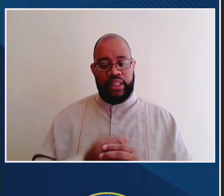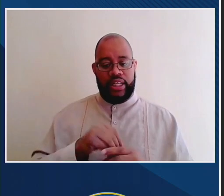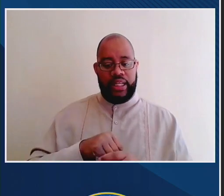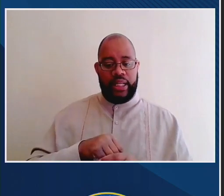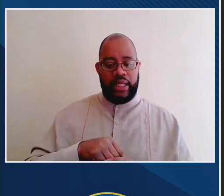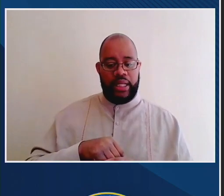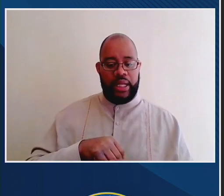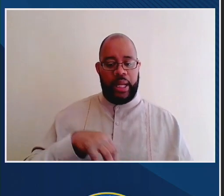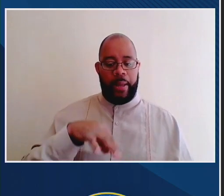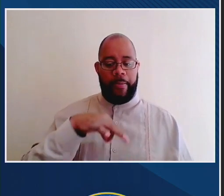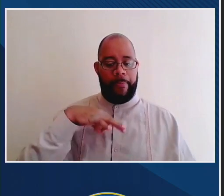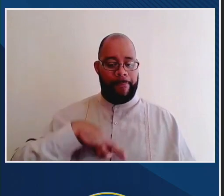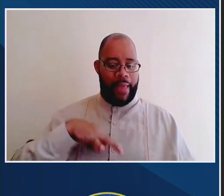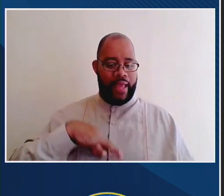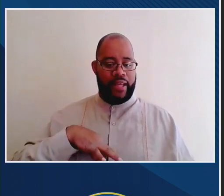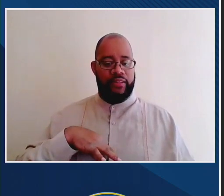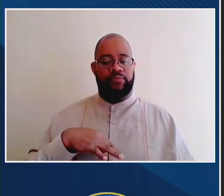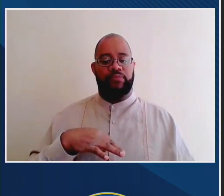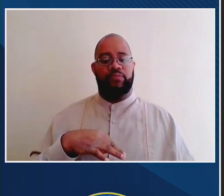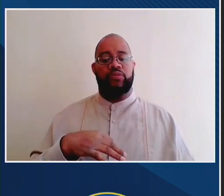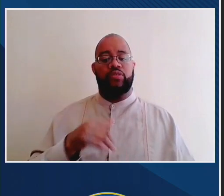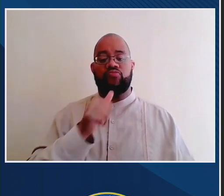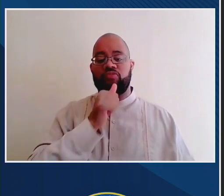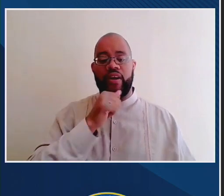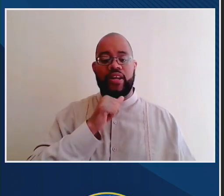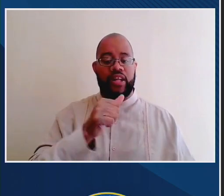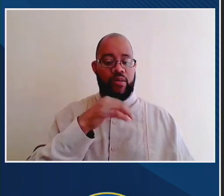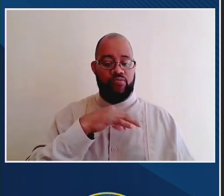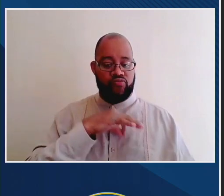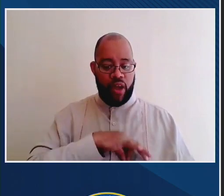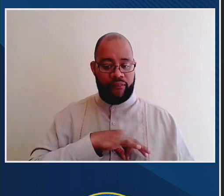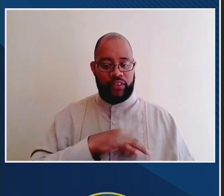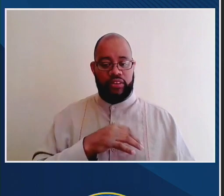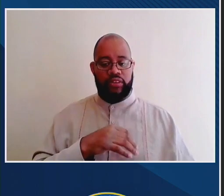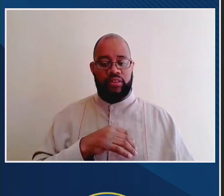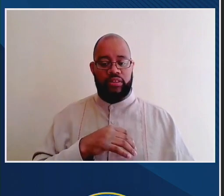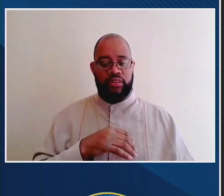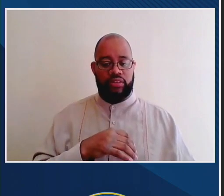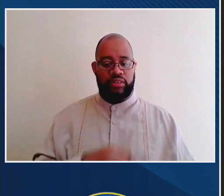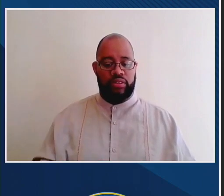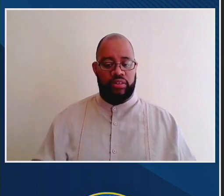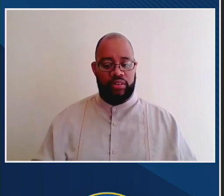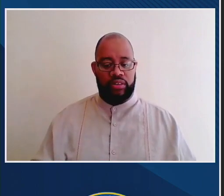Private nonprofit institutions of higher education, primary Erika Linden.